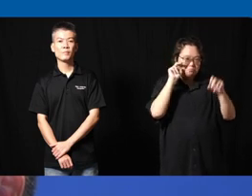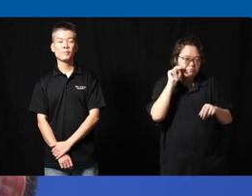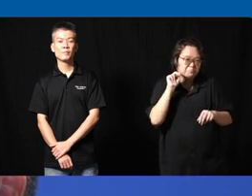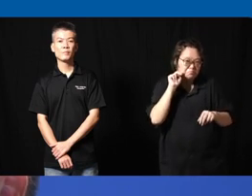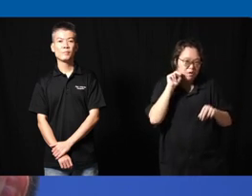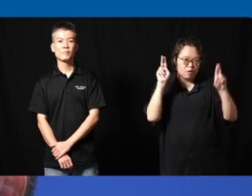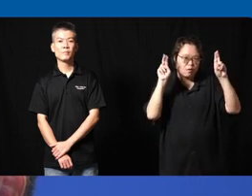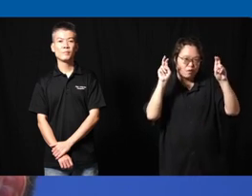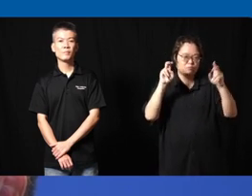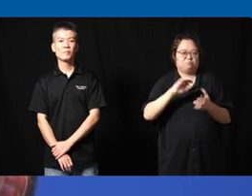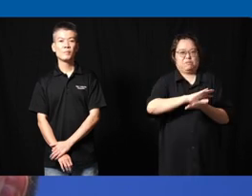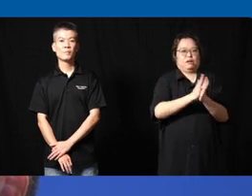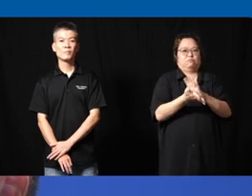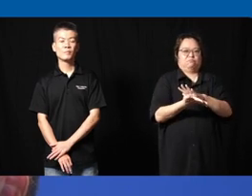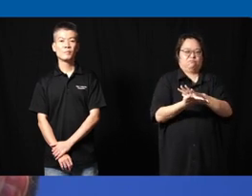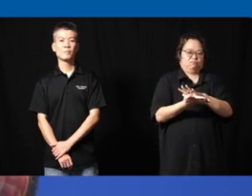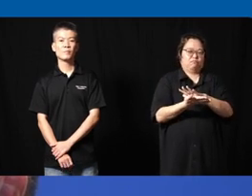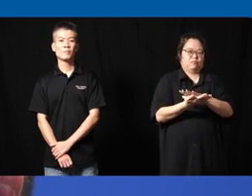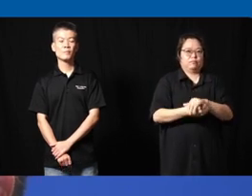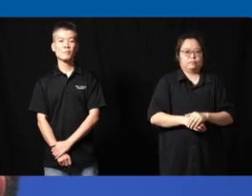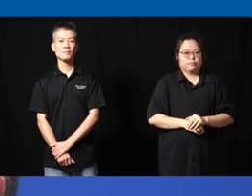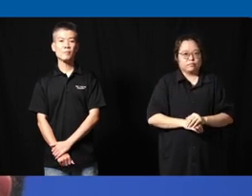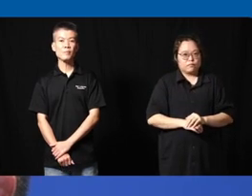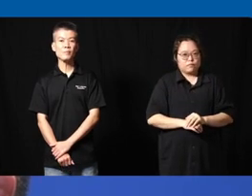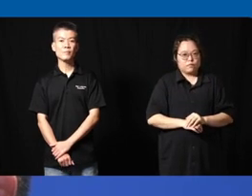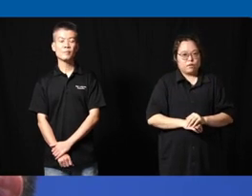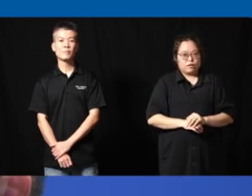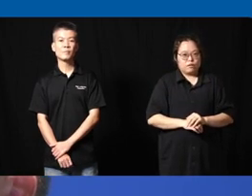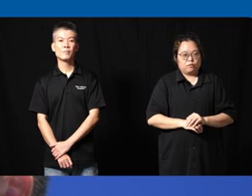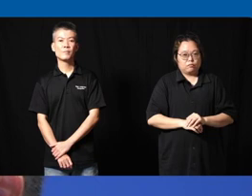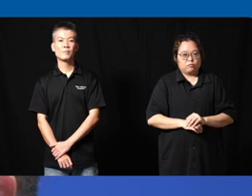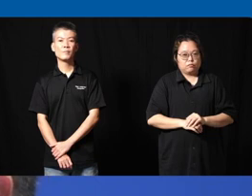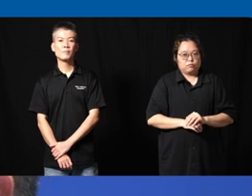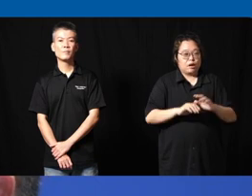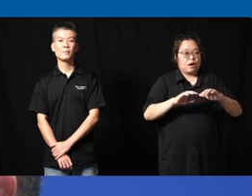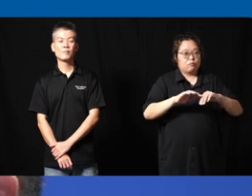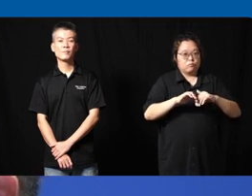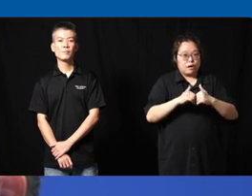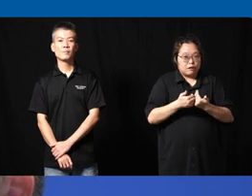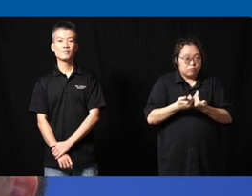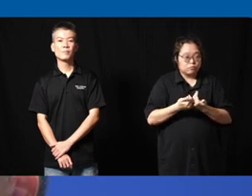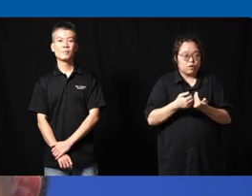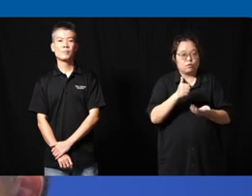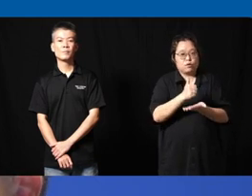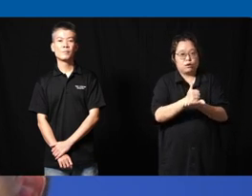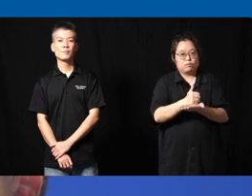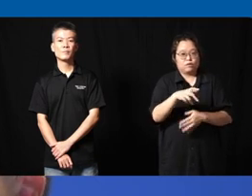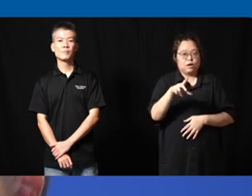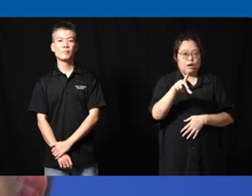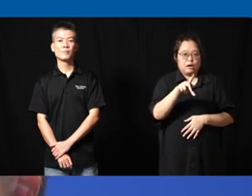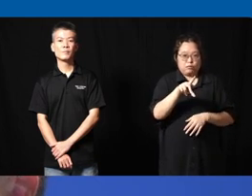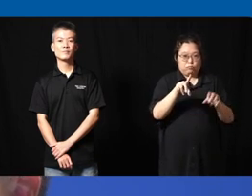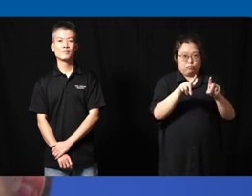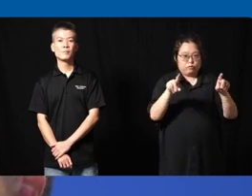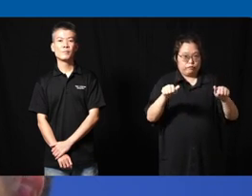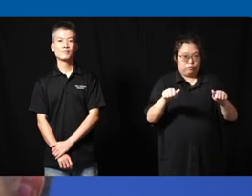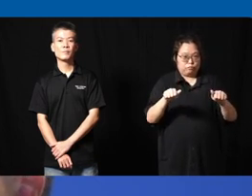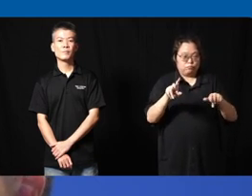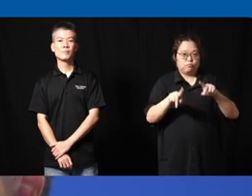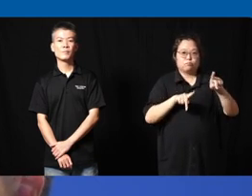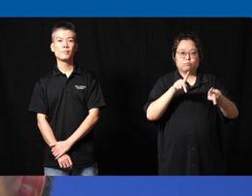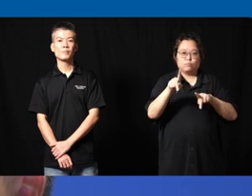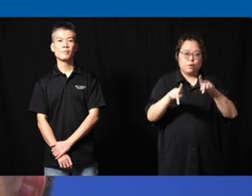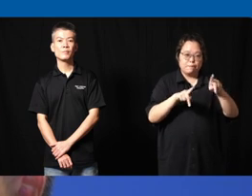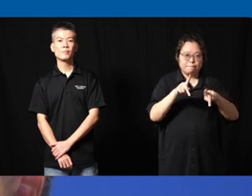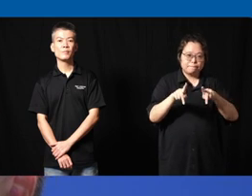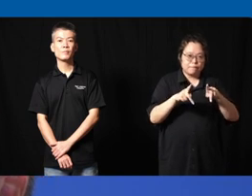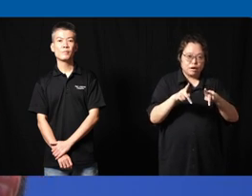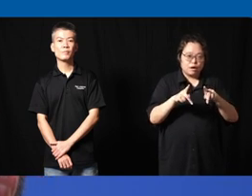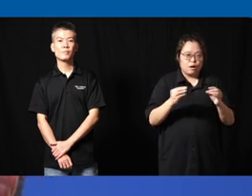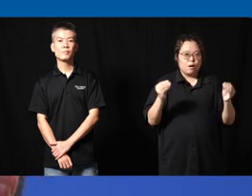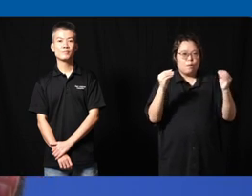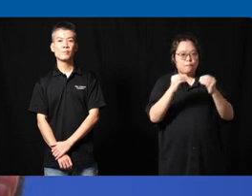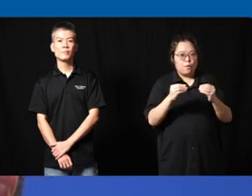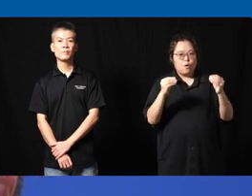so in other words how do we help disabled persons become more um to be a consumate disabled person